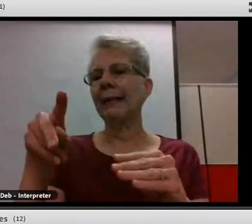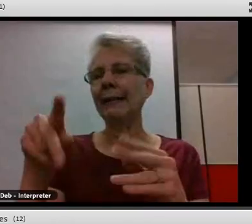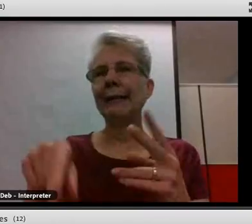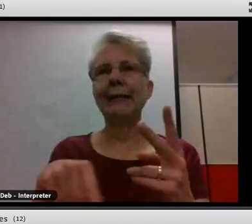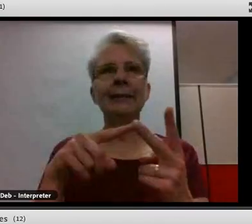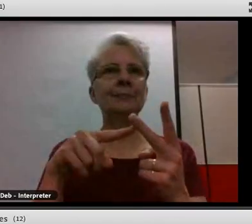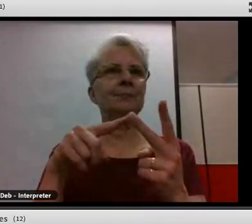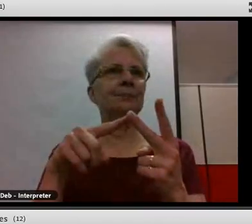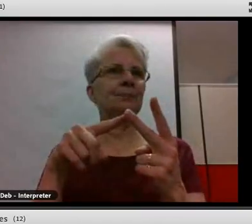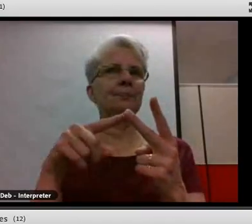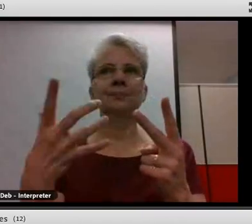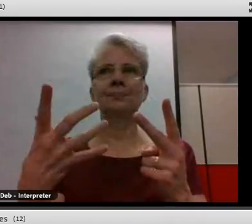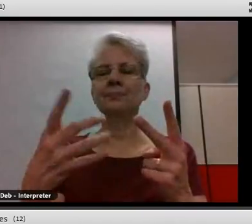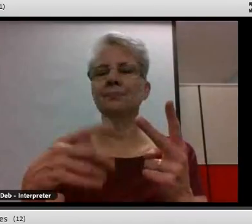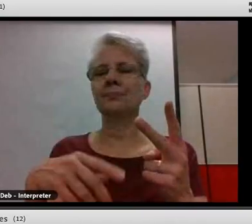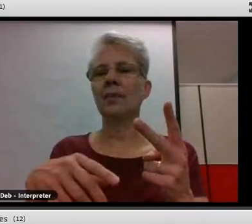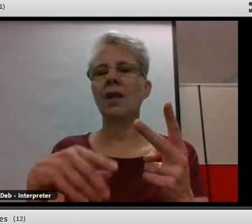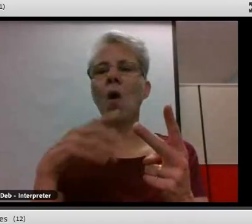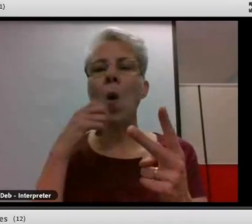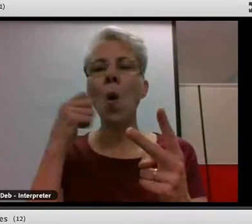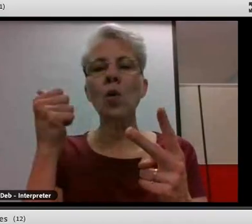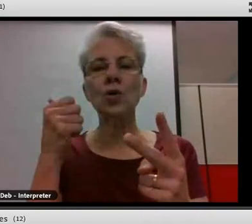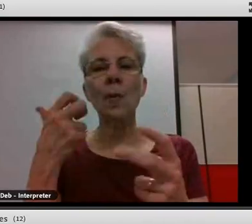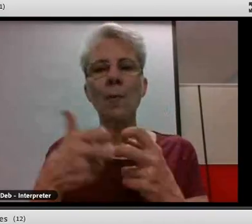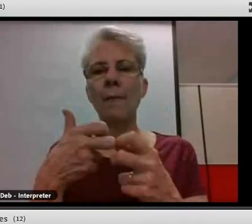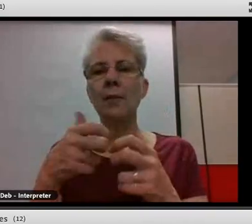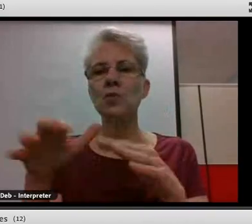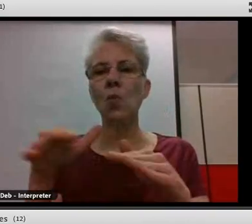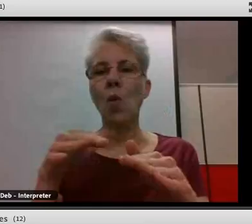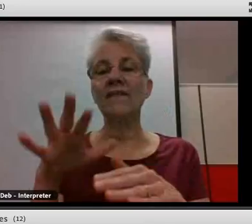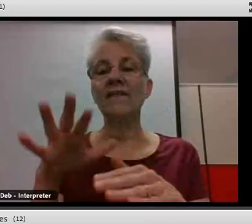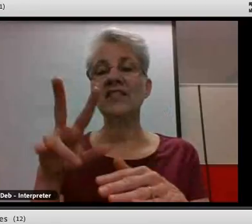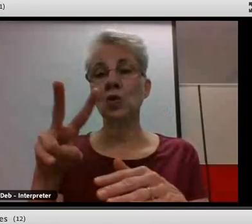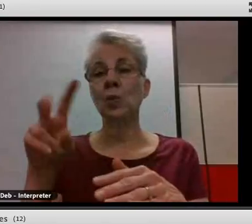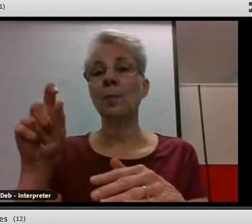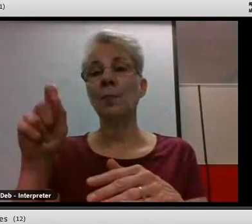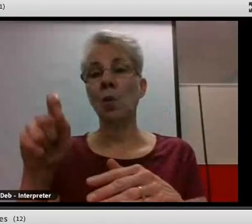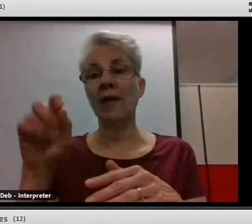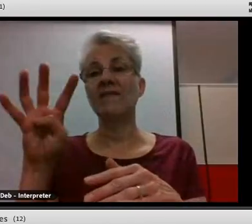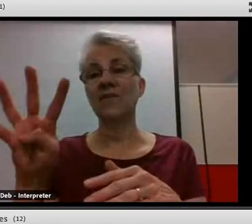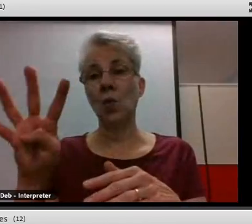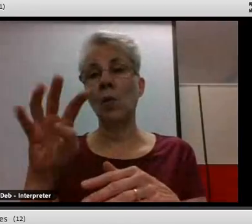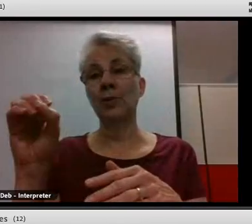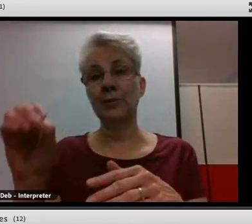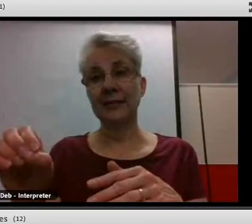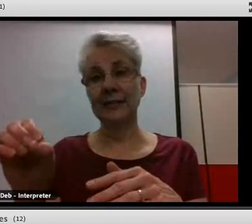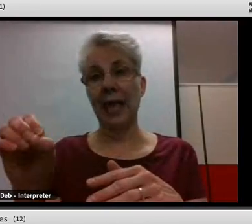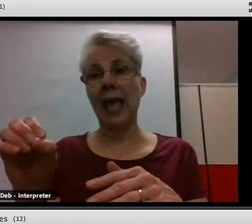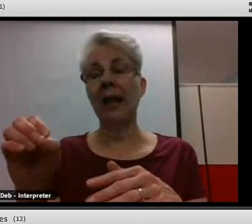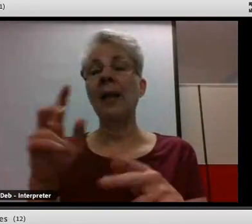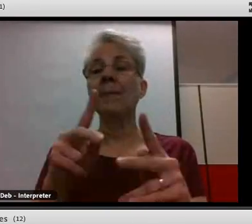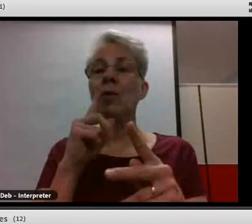or course on patrons with disabilities in your library school program.